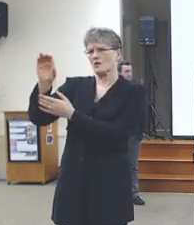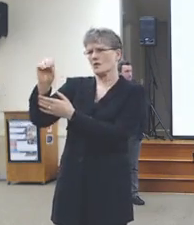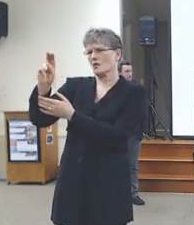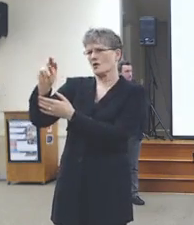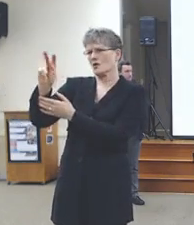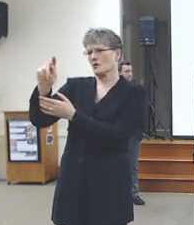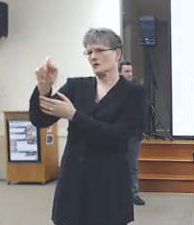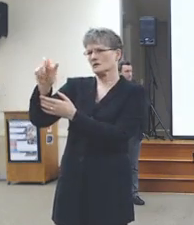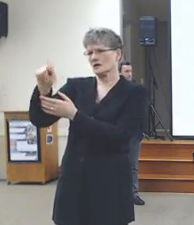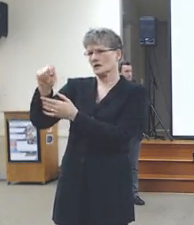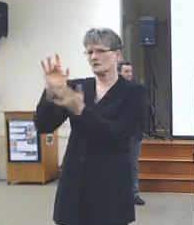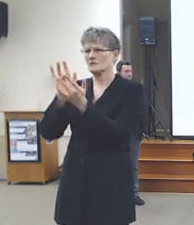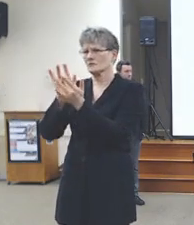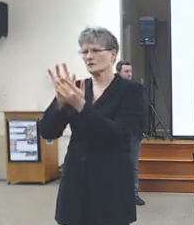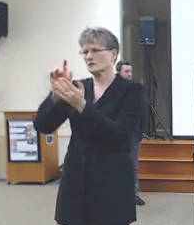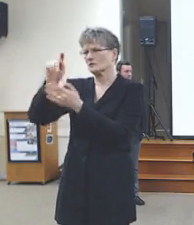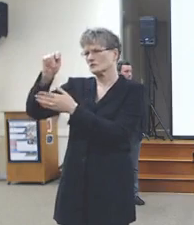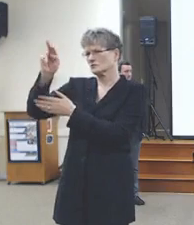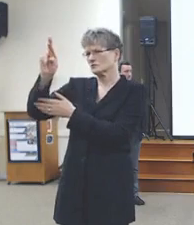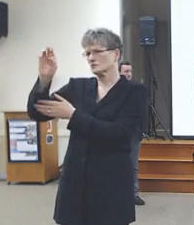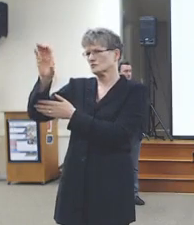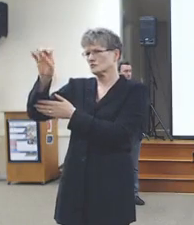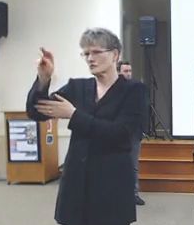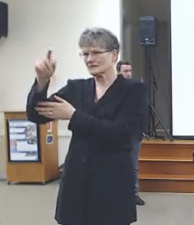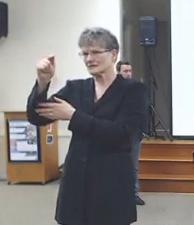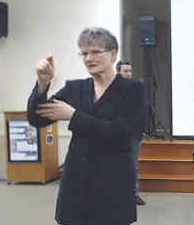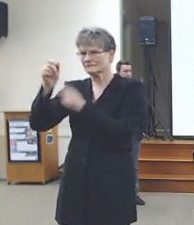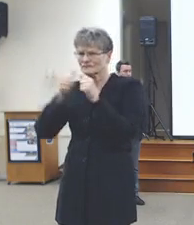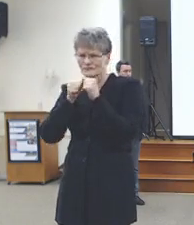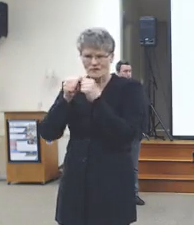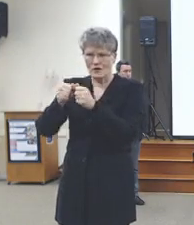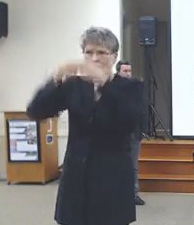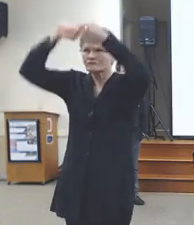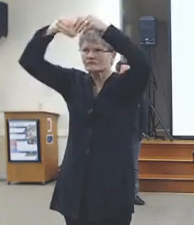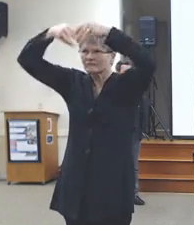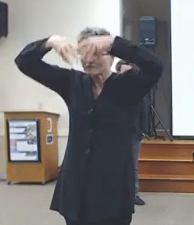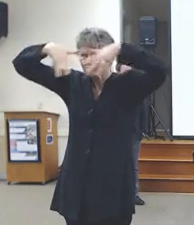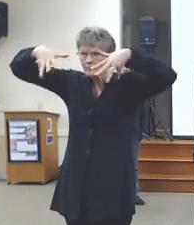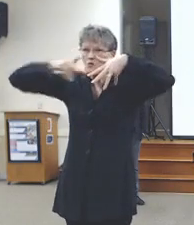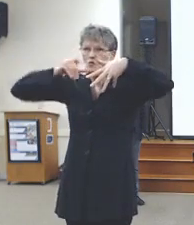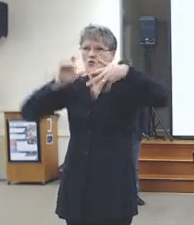if you would like. So, what happens is that our public health response team